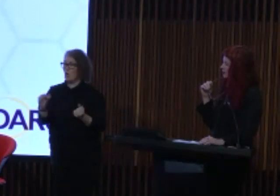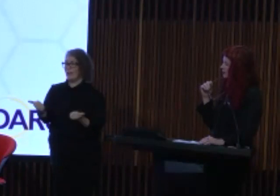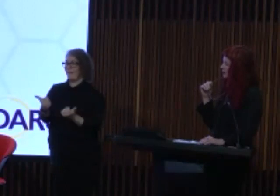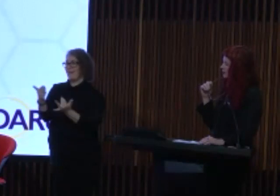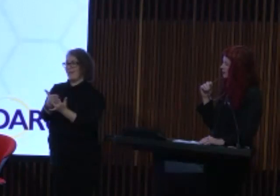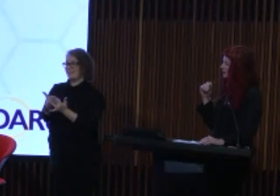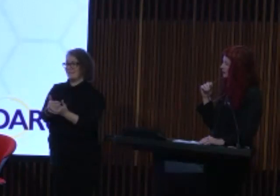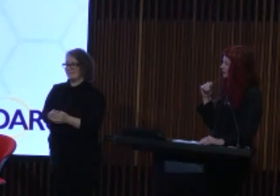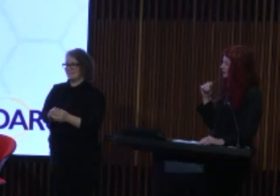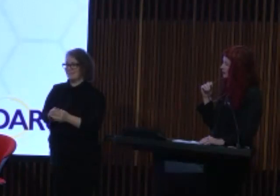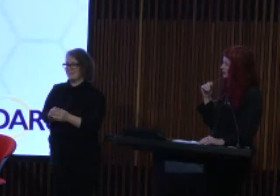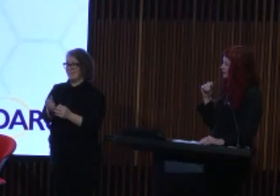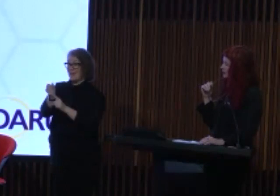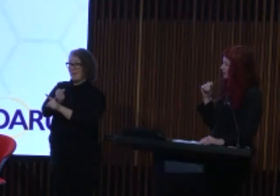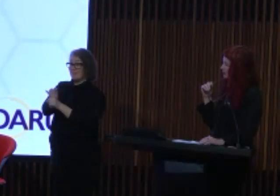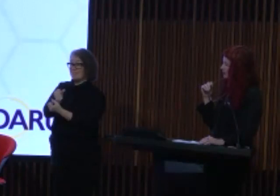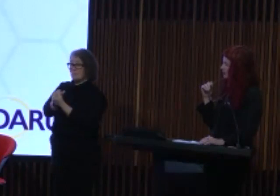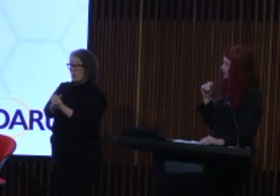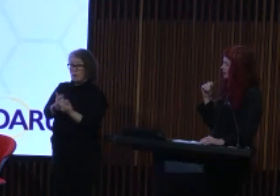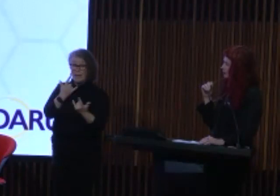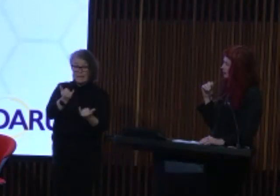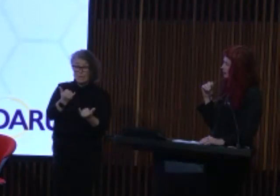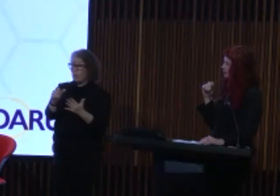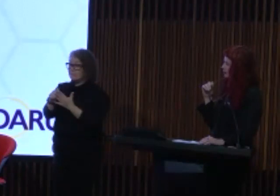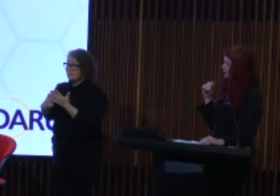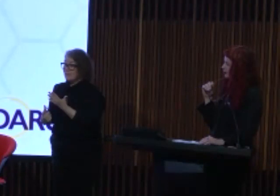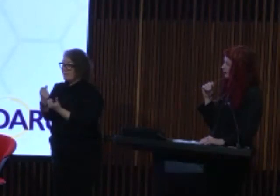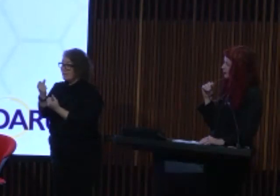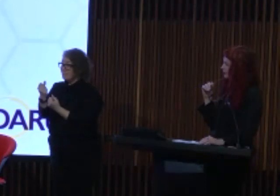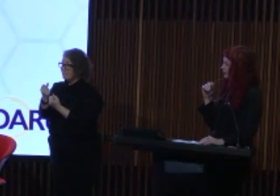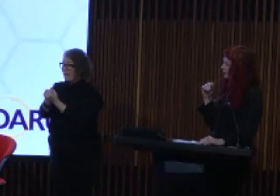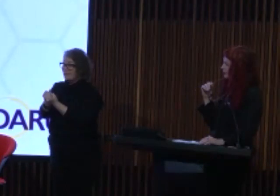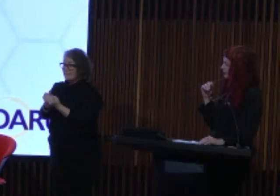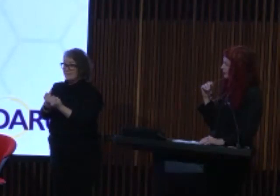support, either legal advocacy or disability advocacy. I know we're all shocked by that.